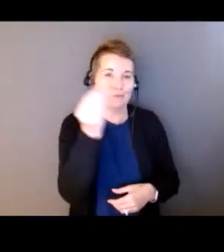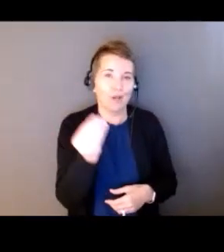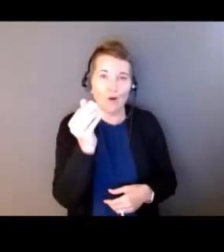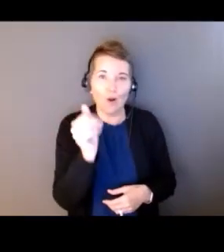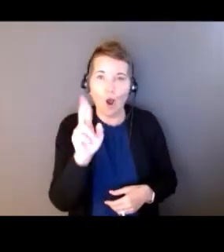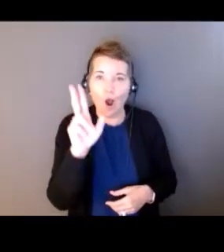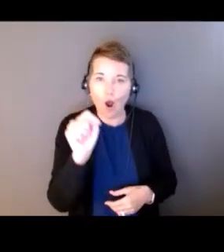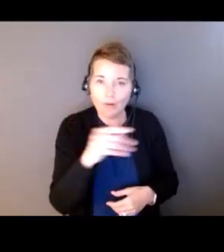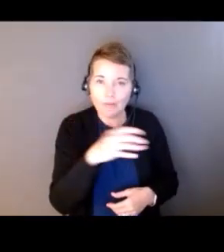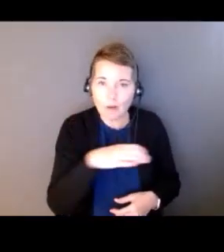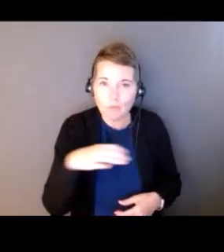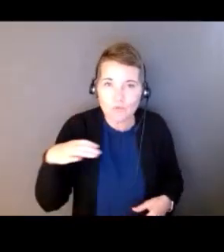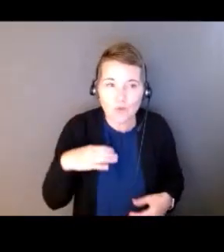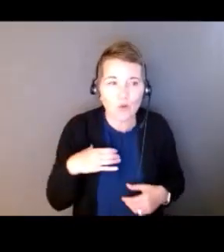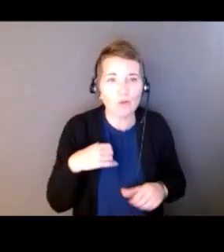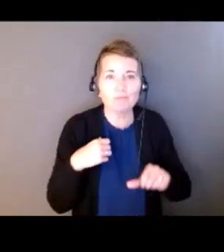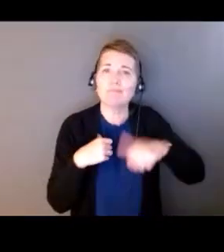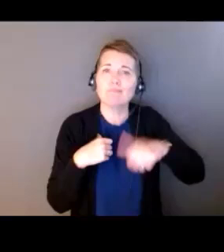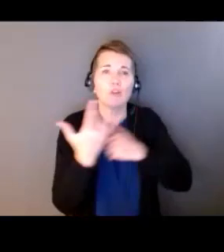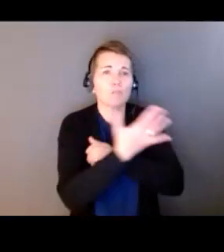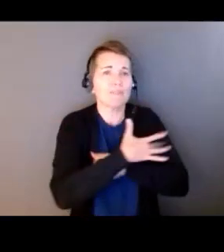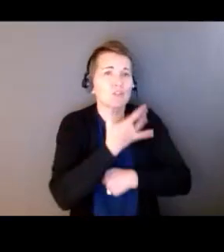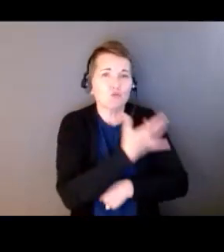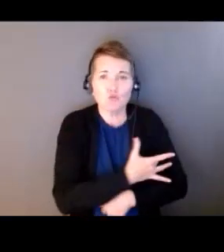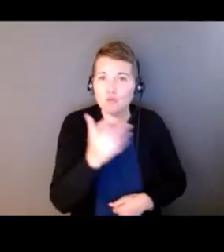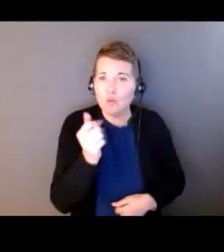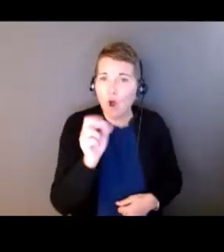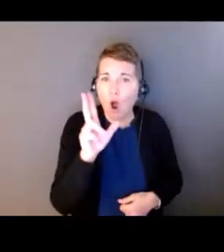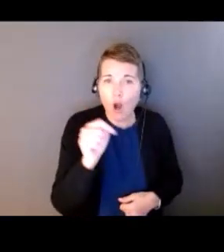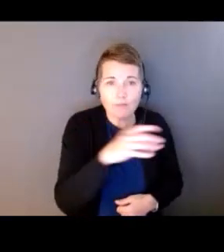provincial arts councils, Factor, so on and so forth.